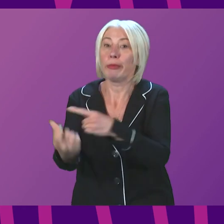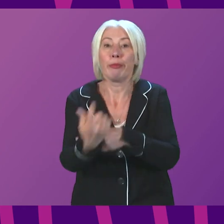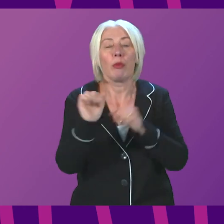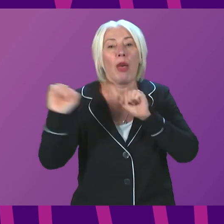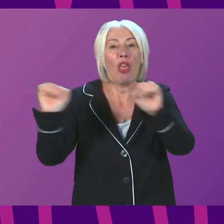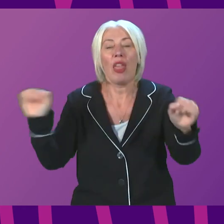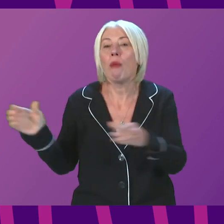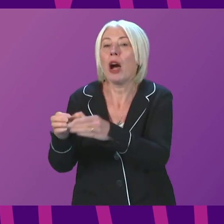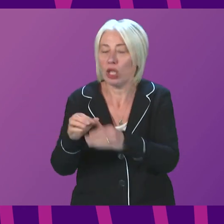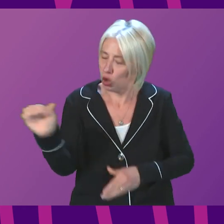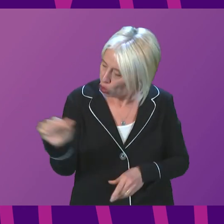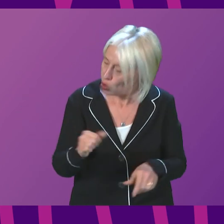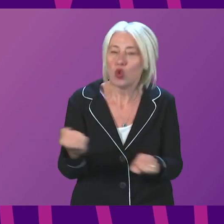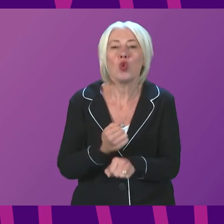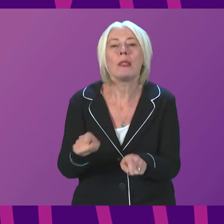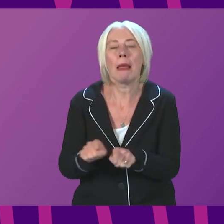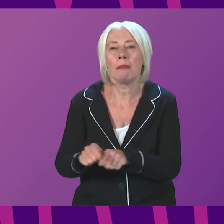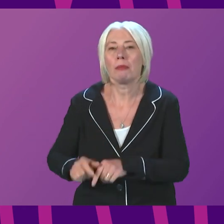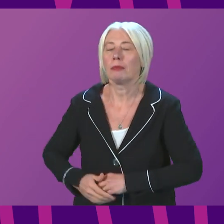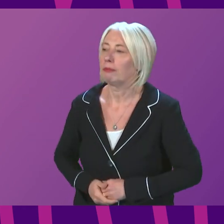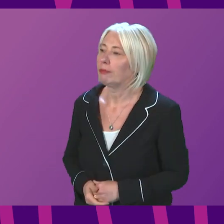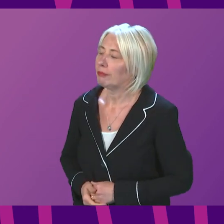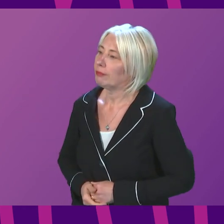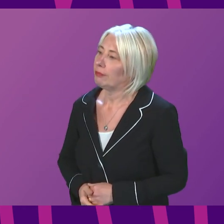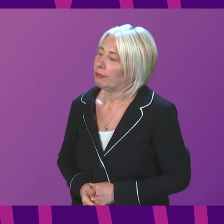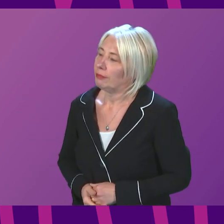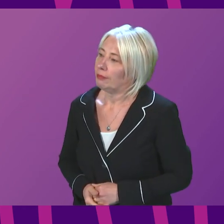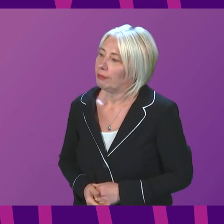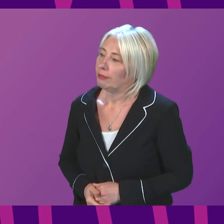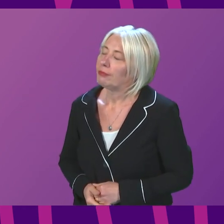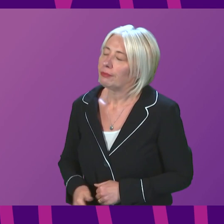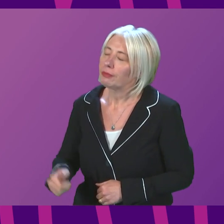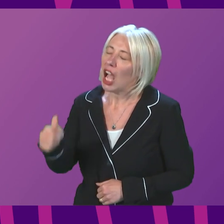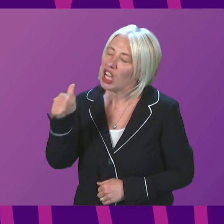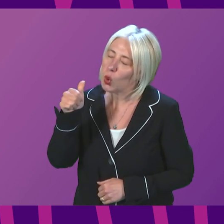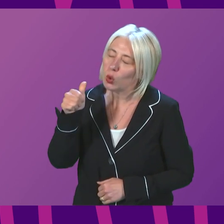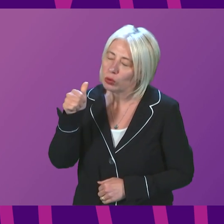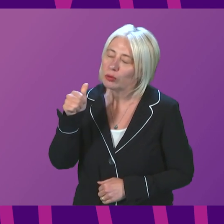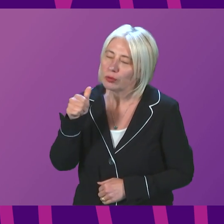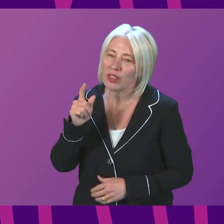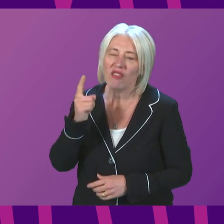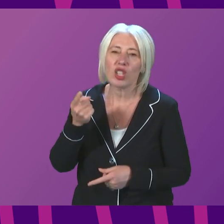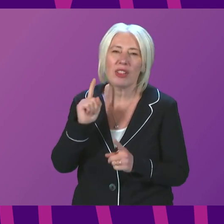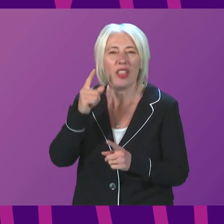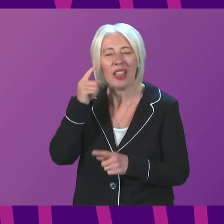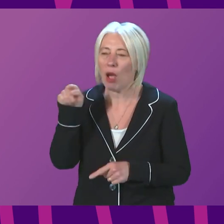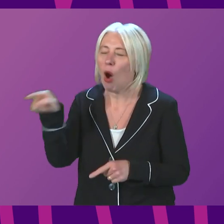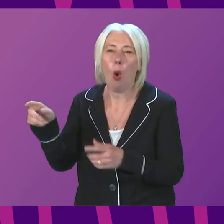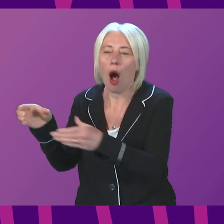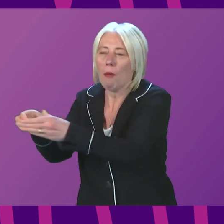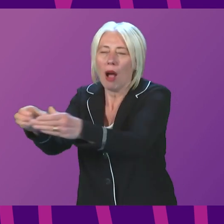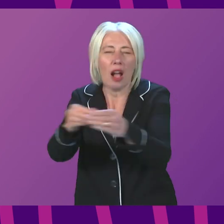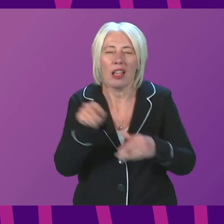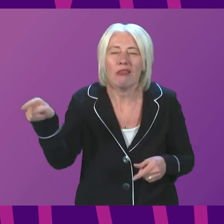I know that the First Minister wants to make this about other parties and other parts of